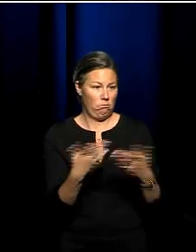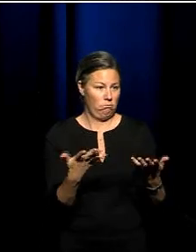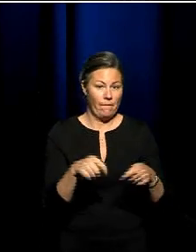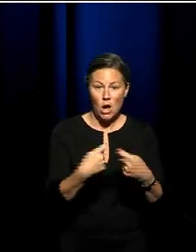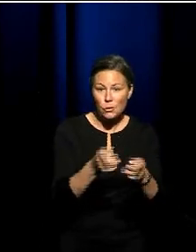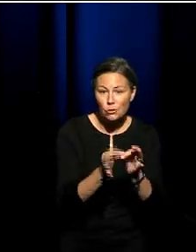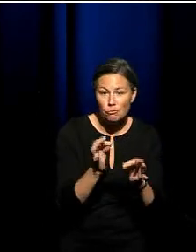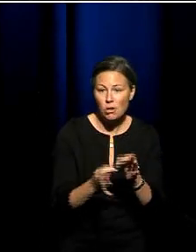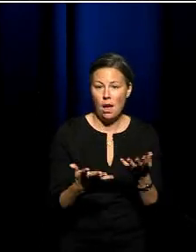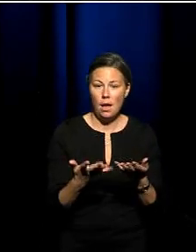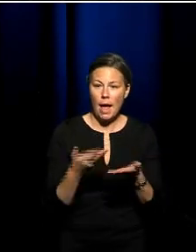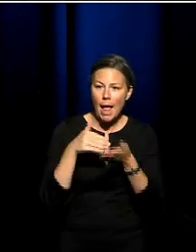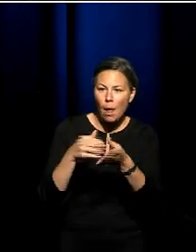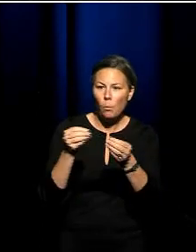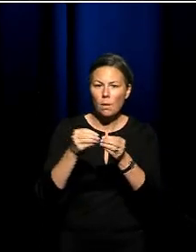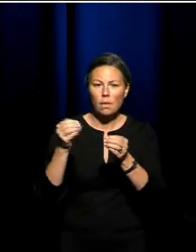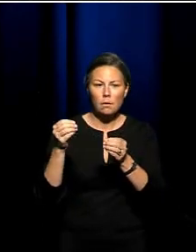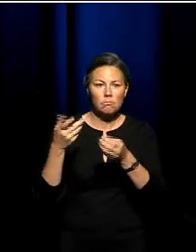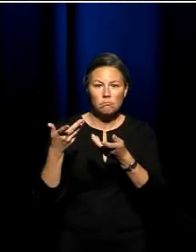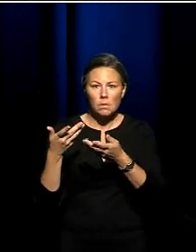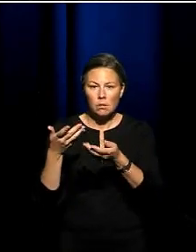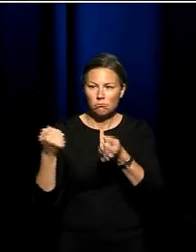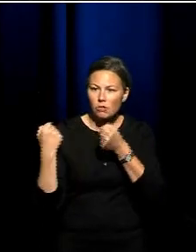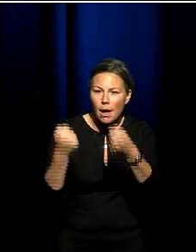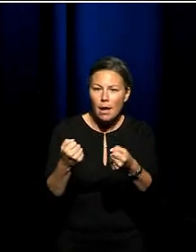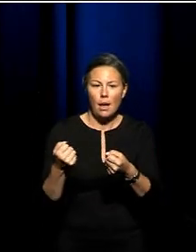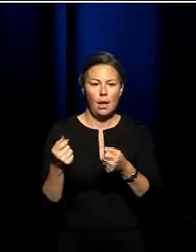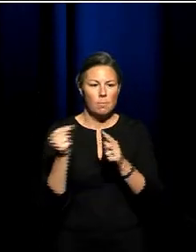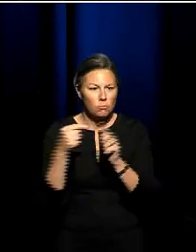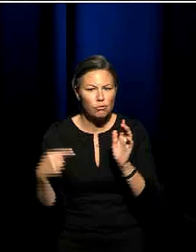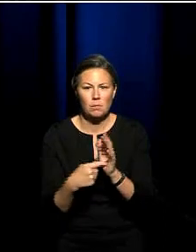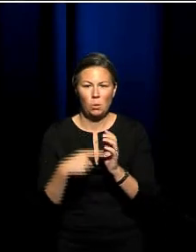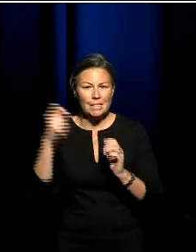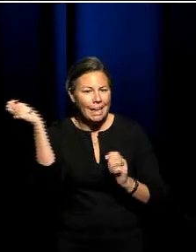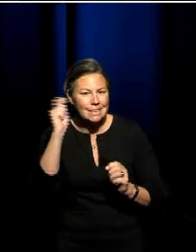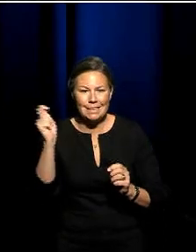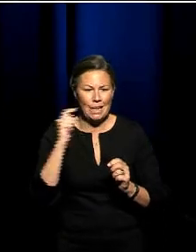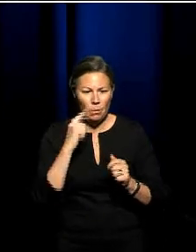specialist disability supports as requested. A simple example of how the